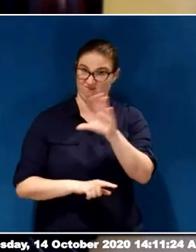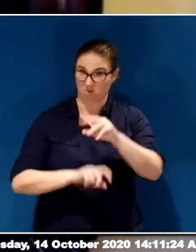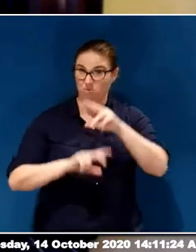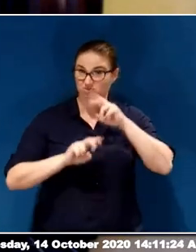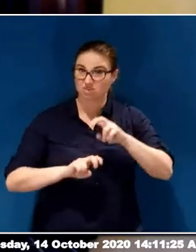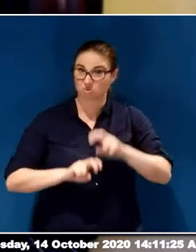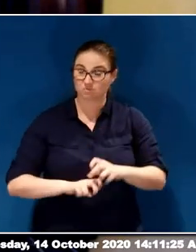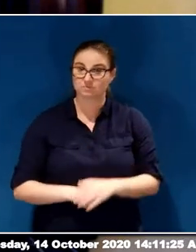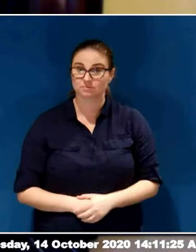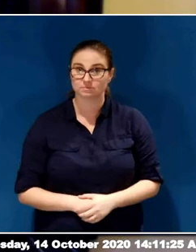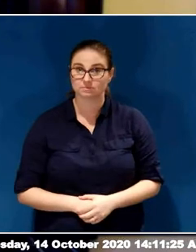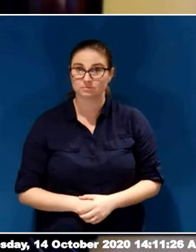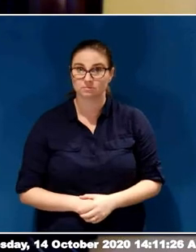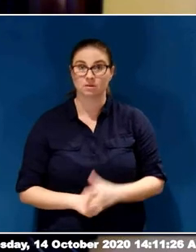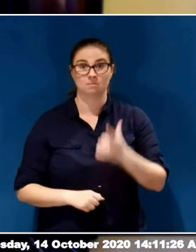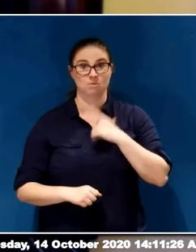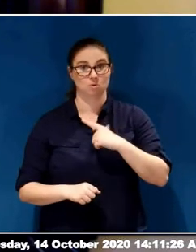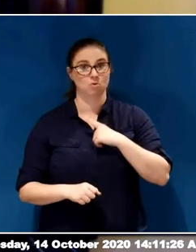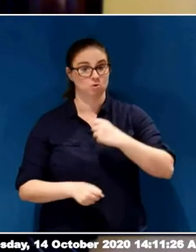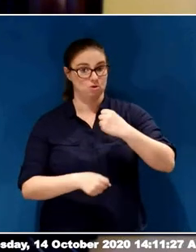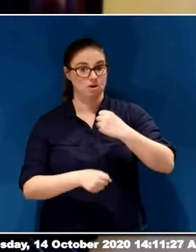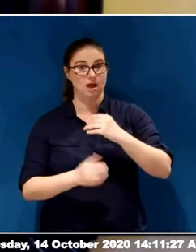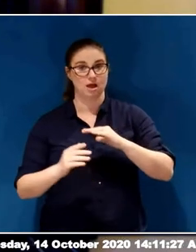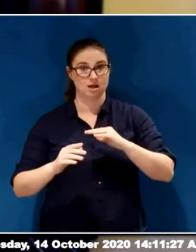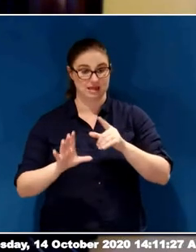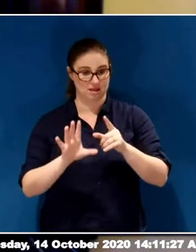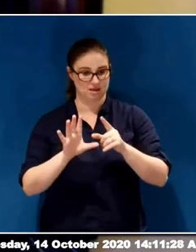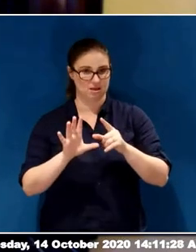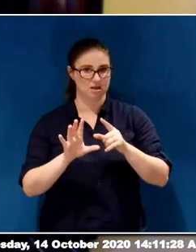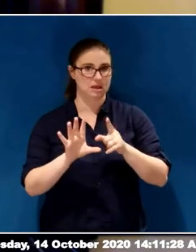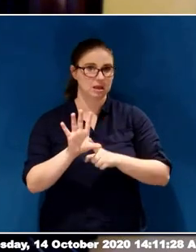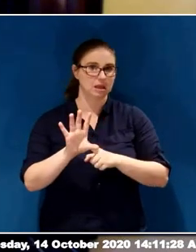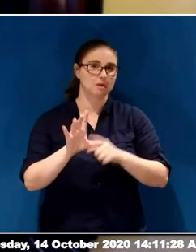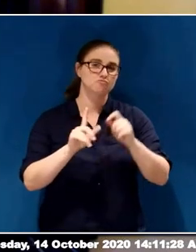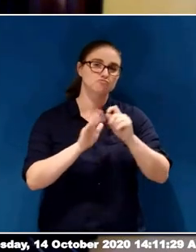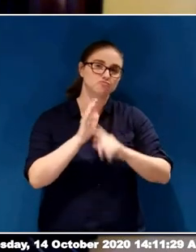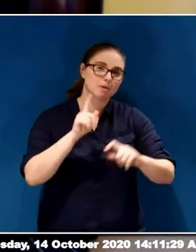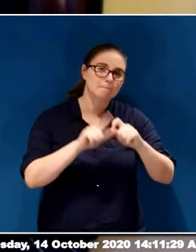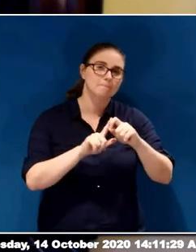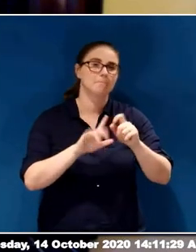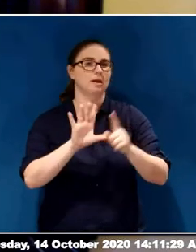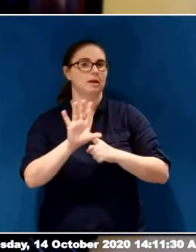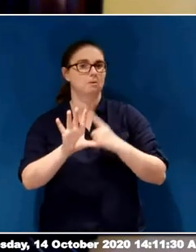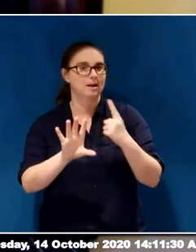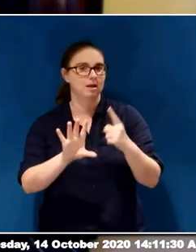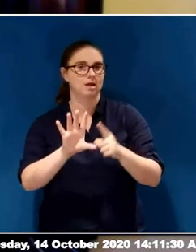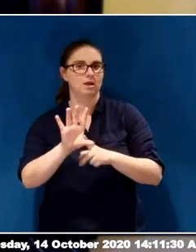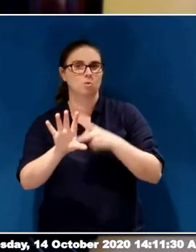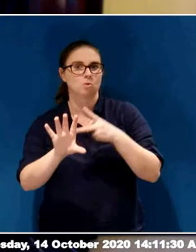3 children learn through reading. So if it hasn't happened by then, it affects them in all areas of their